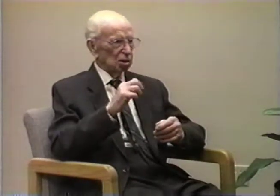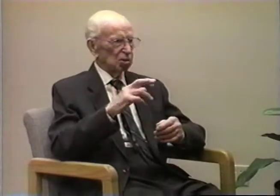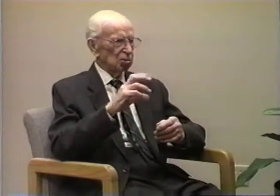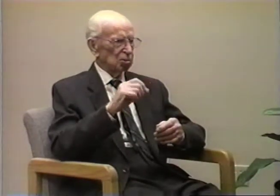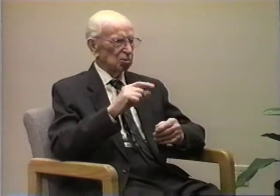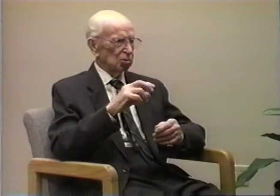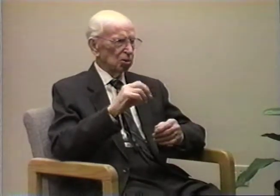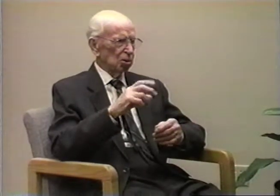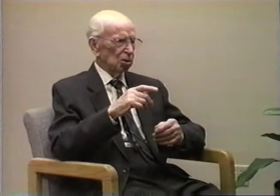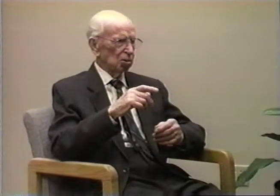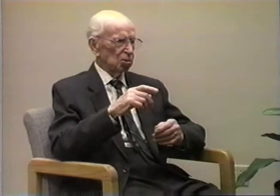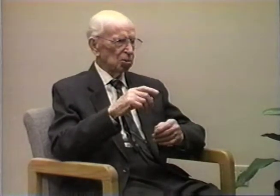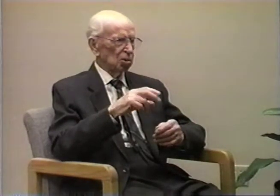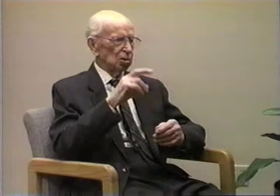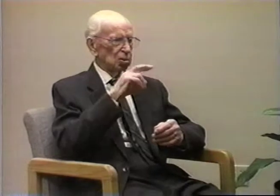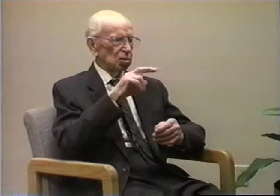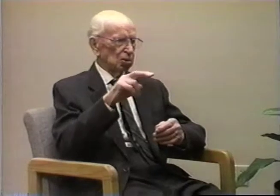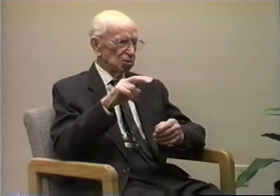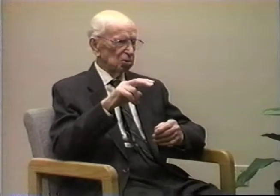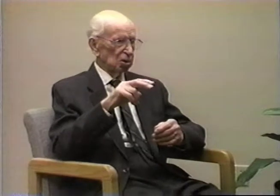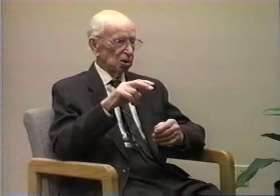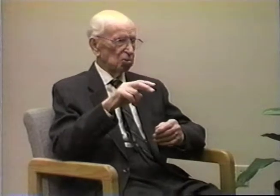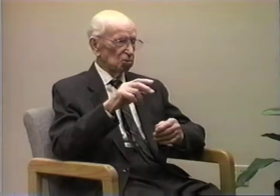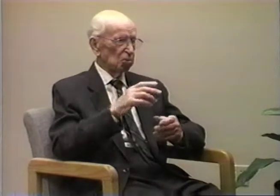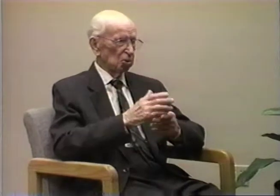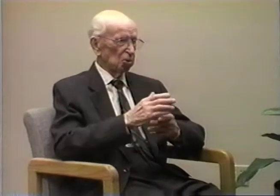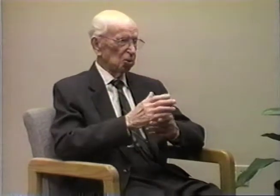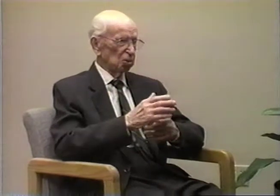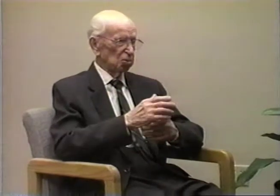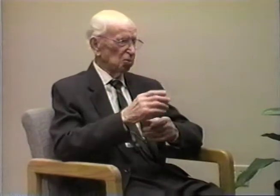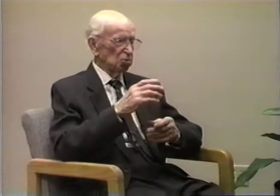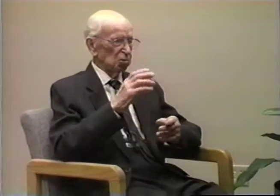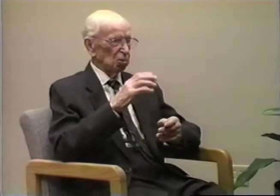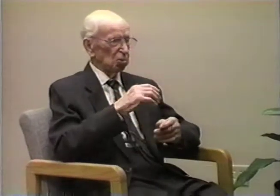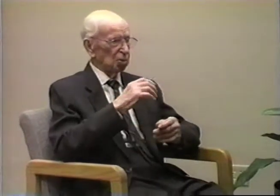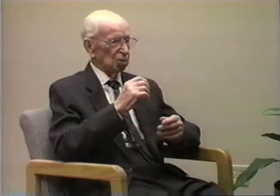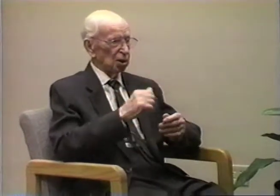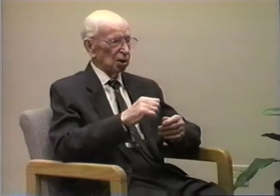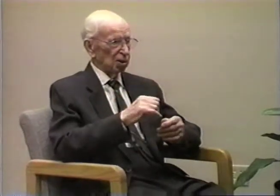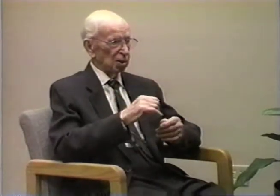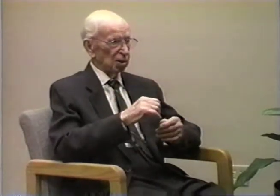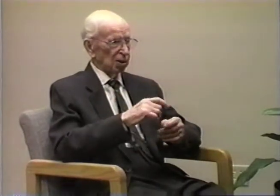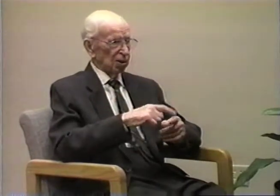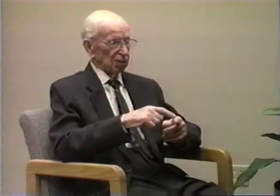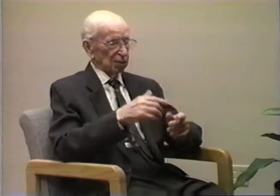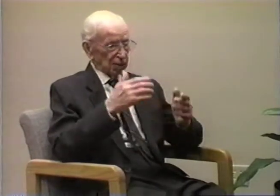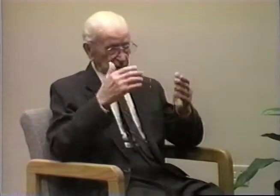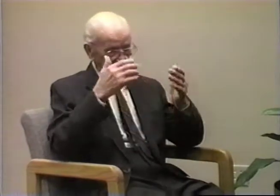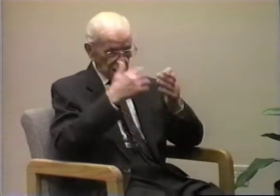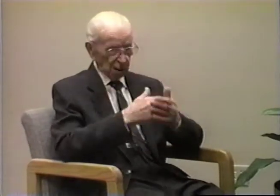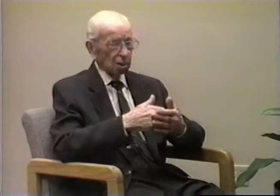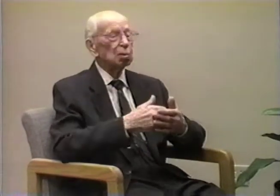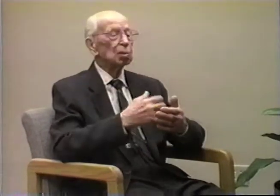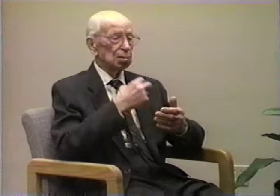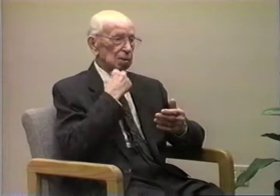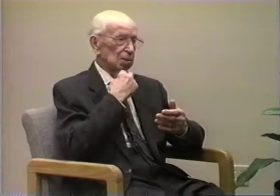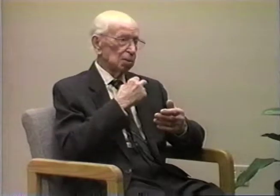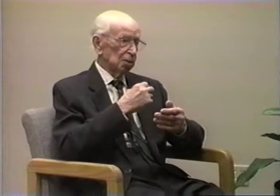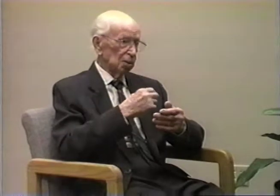Well, if it was a clear day, and I had good vision, I could control myself pretty well.